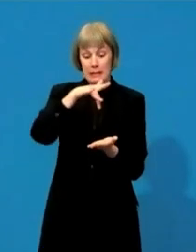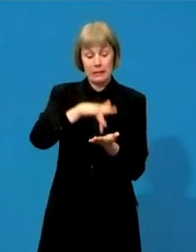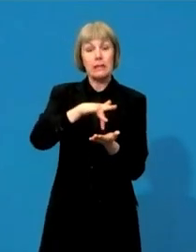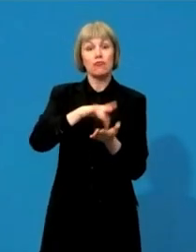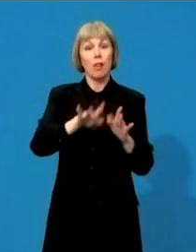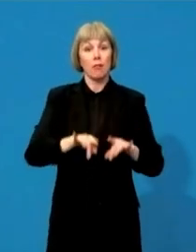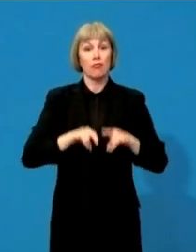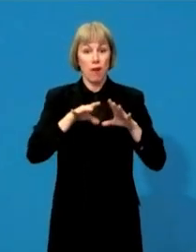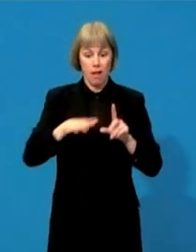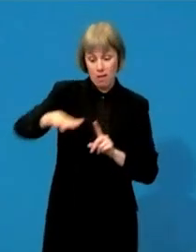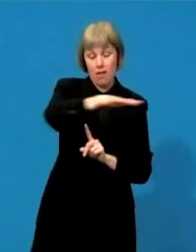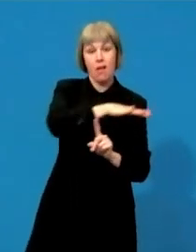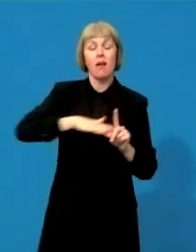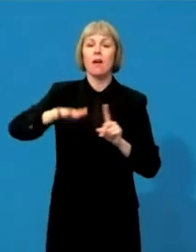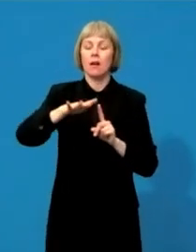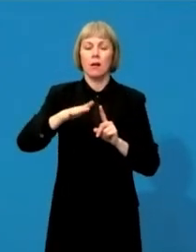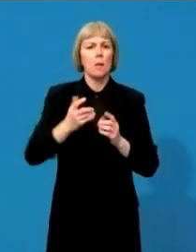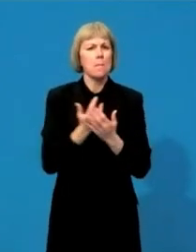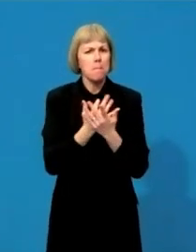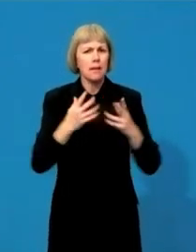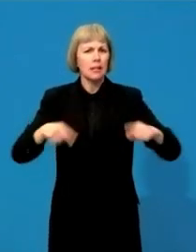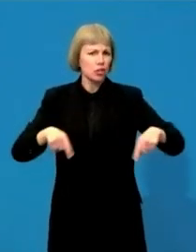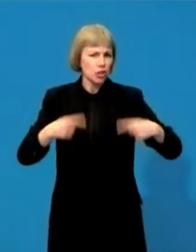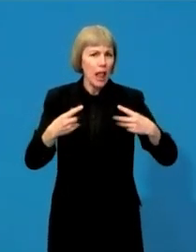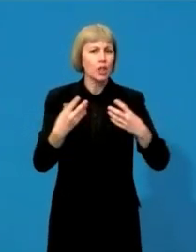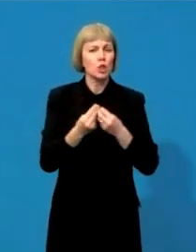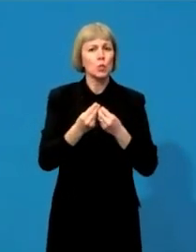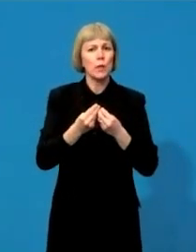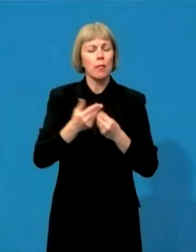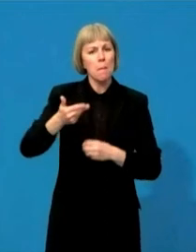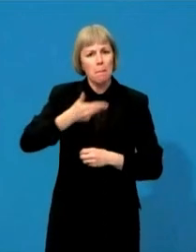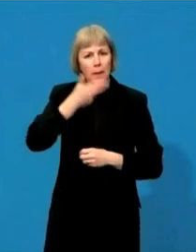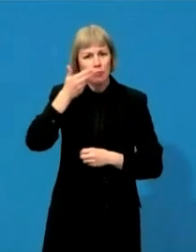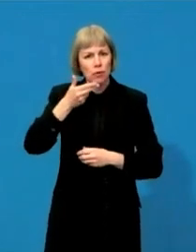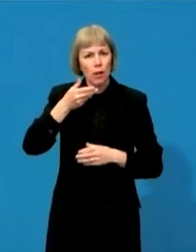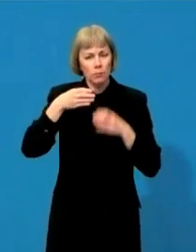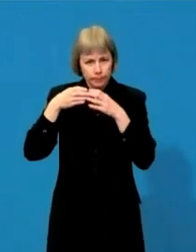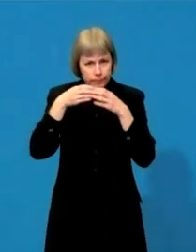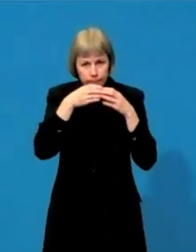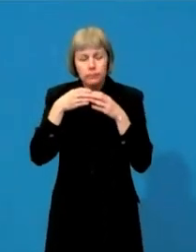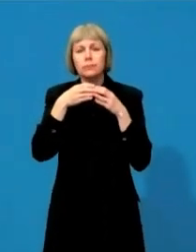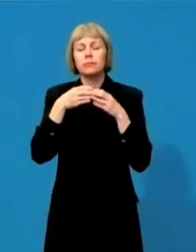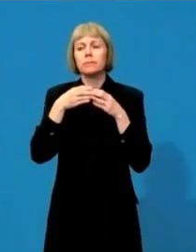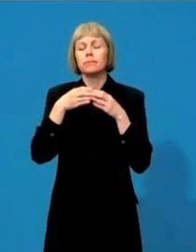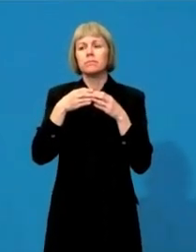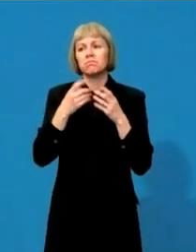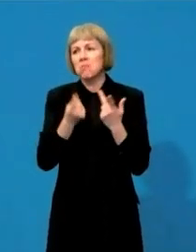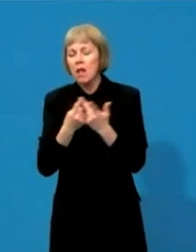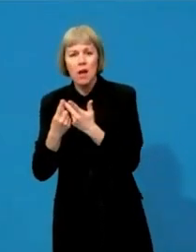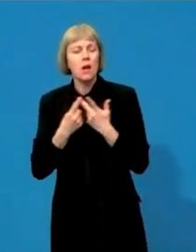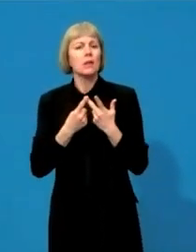around petrol sniffing, I look at your region and I think of this region that the